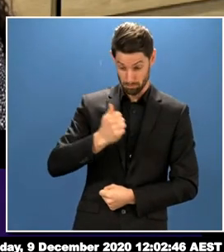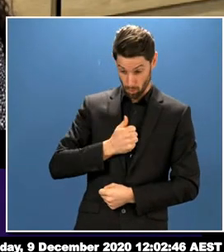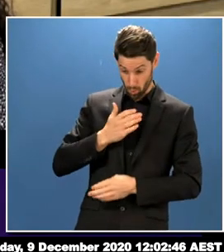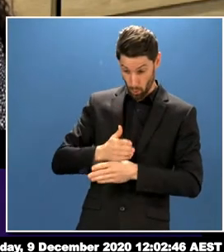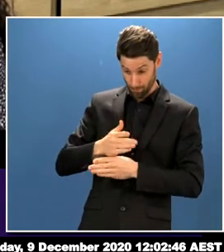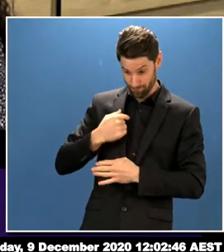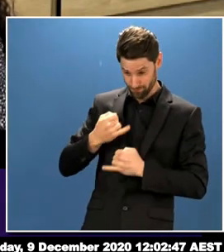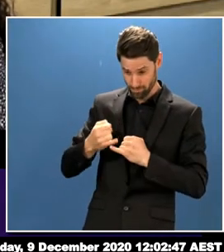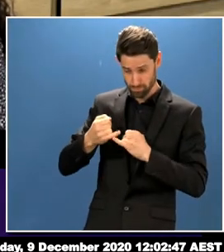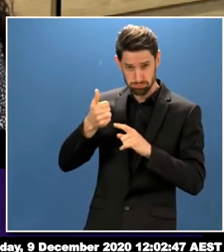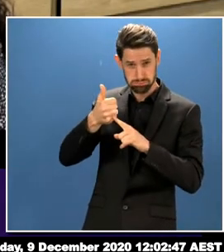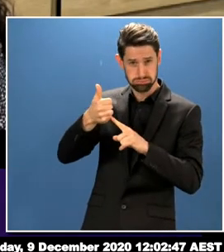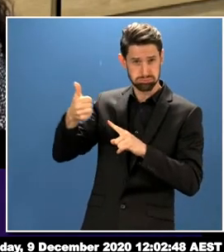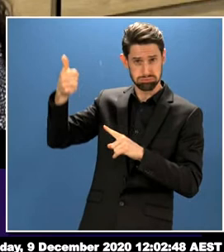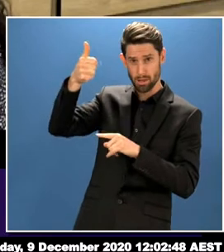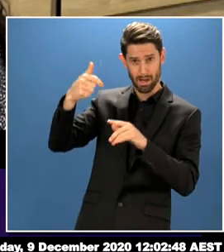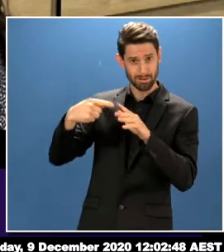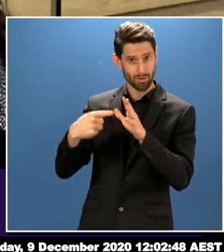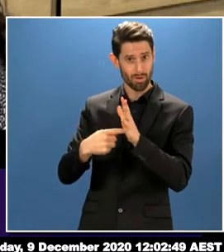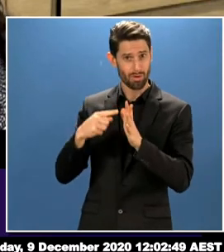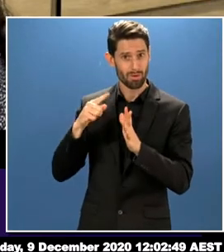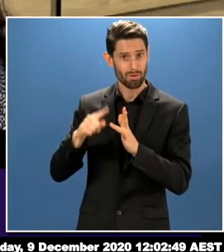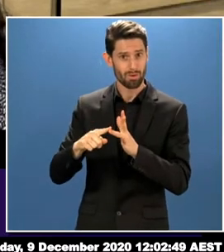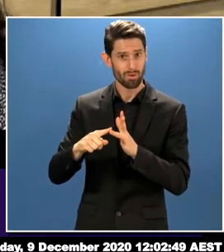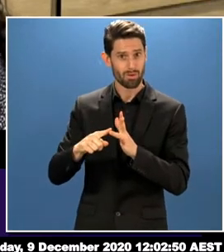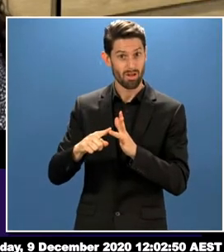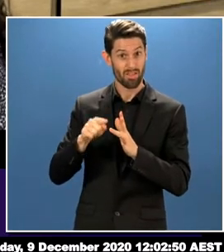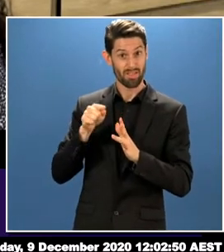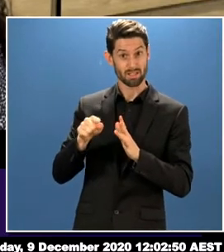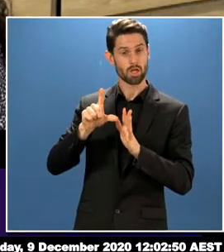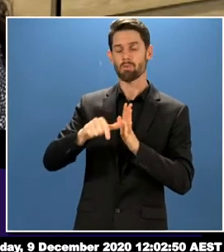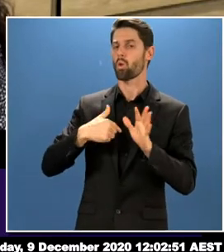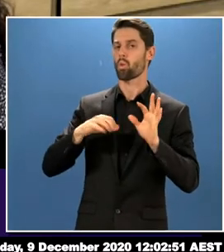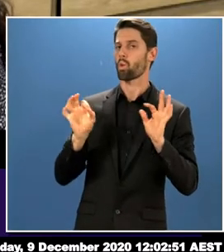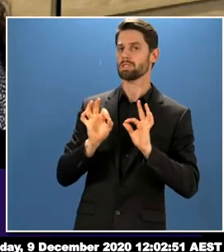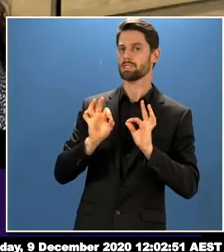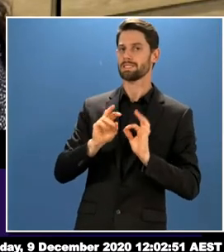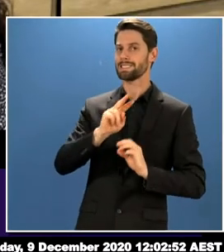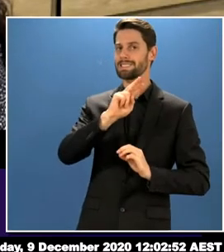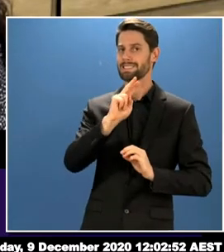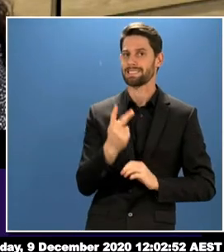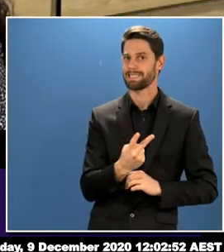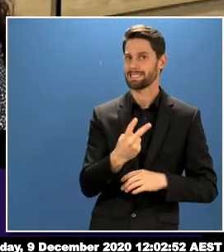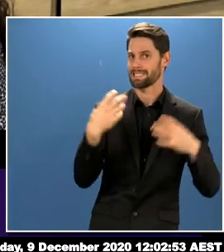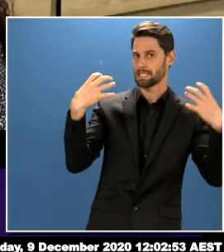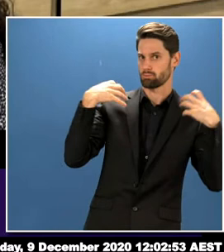Like, at that time I wasn't an Assistant Commissioner, but I was still,